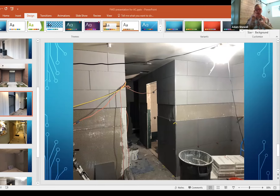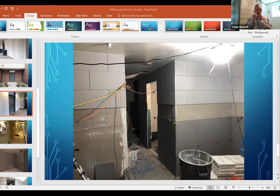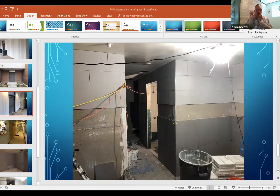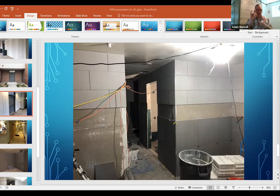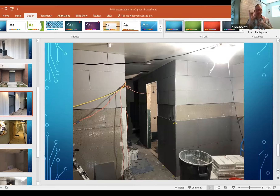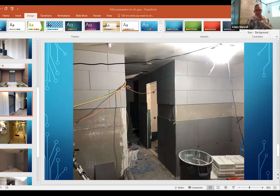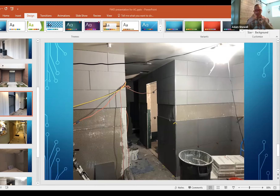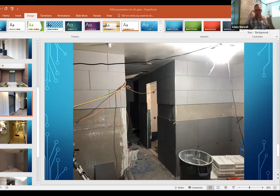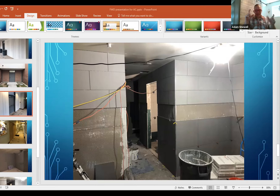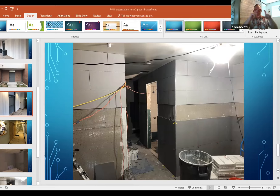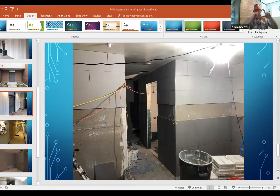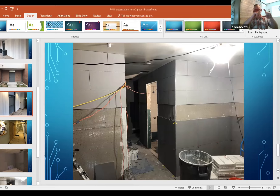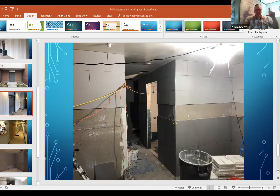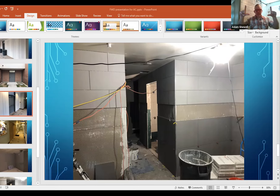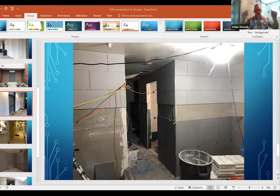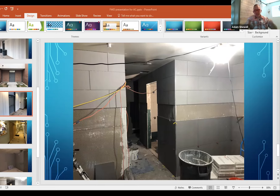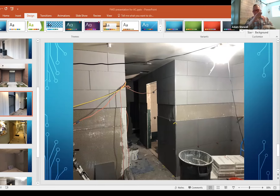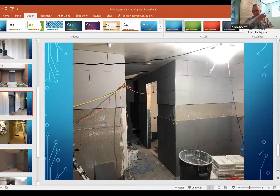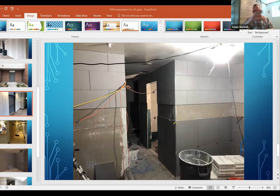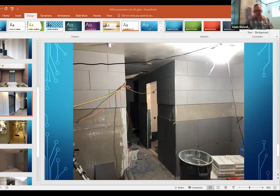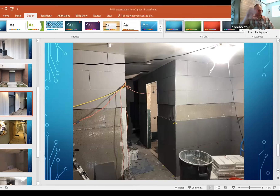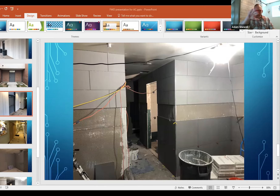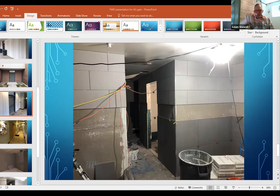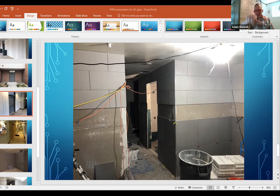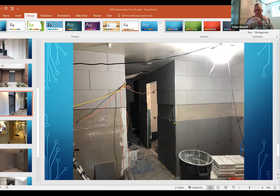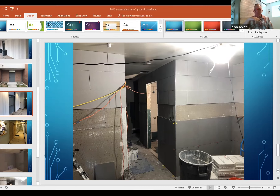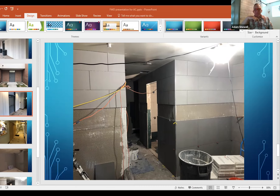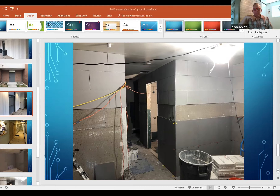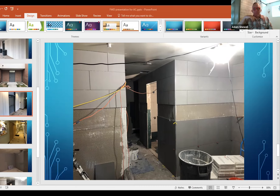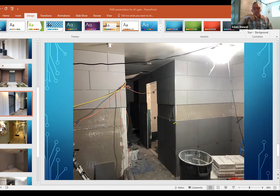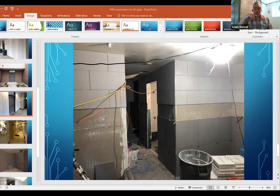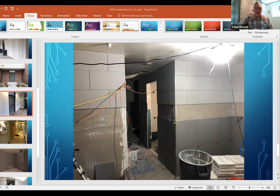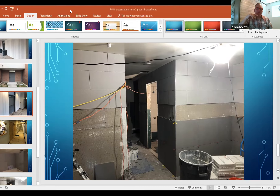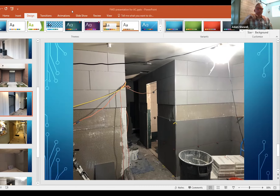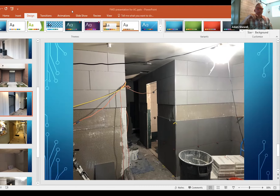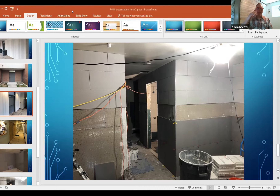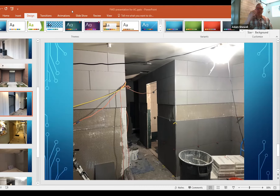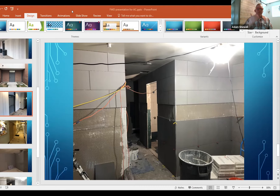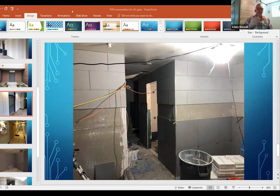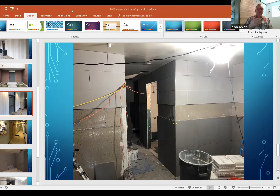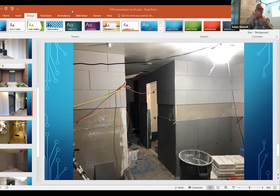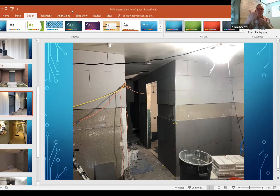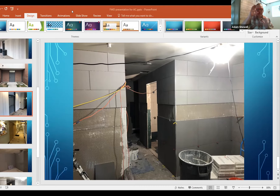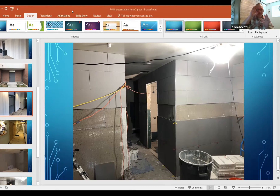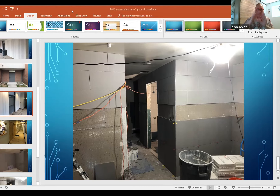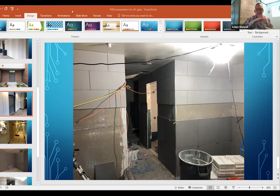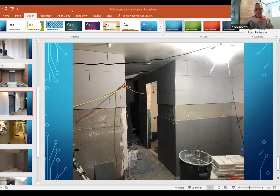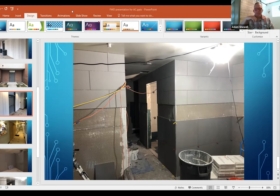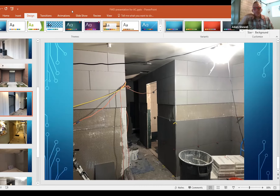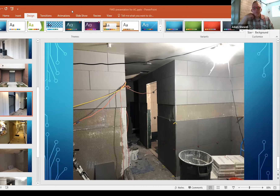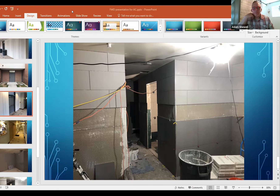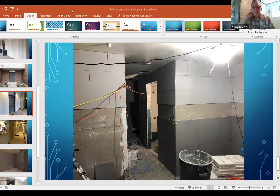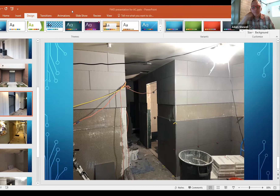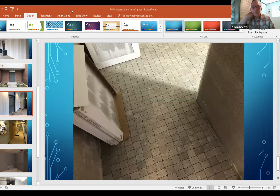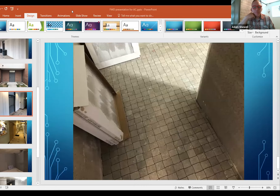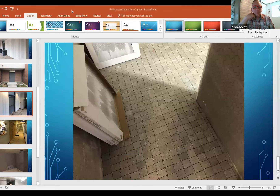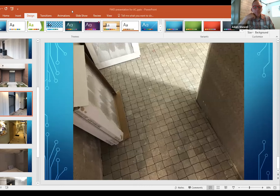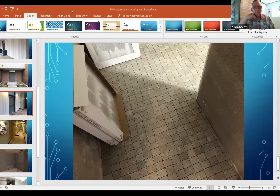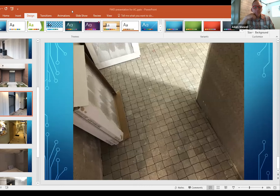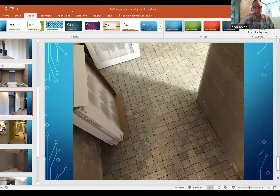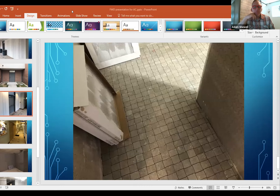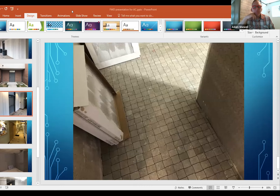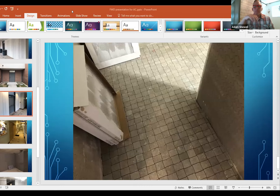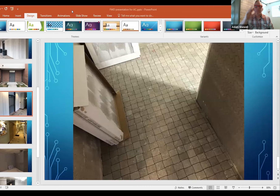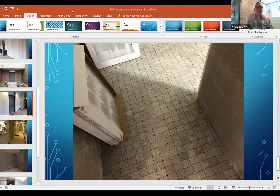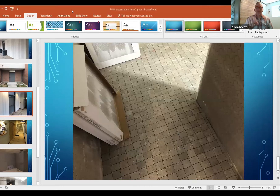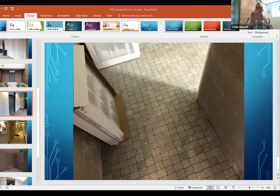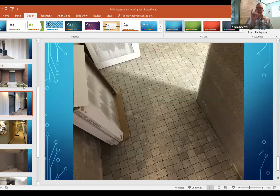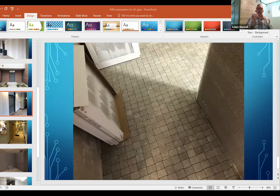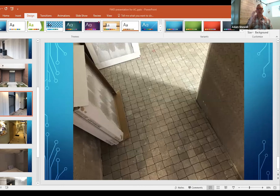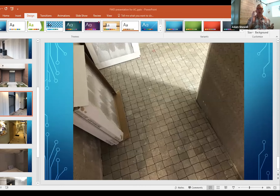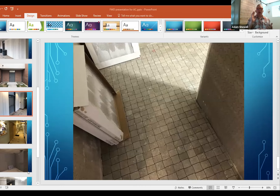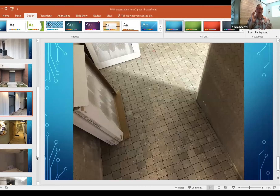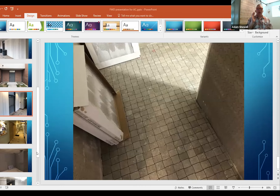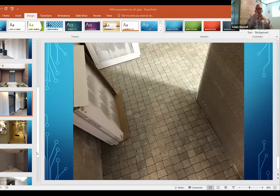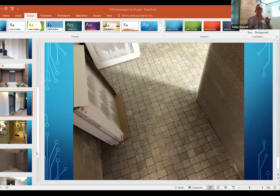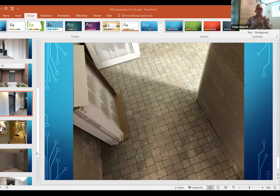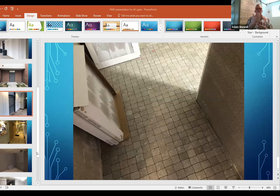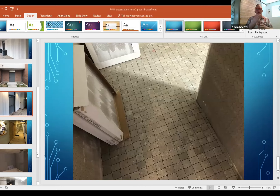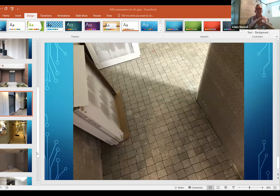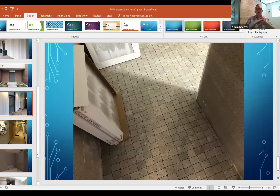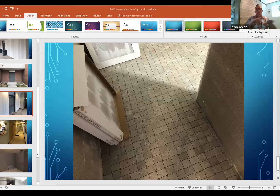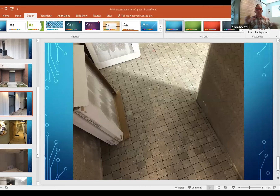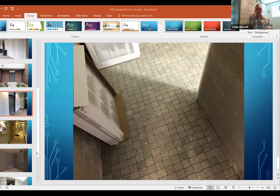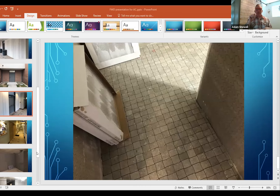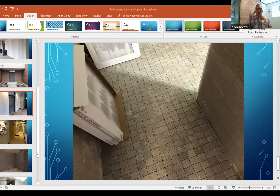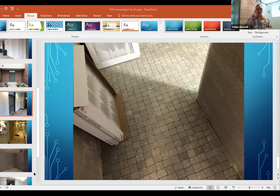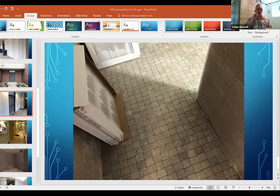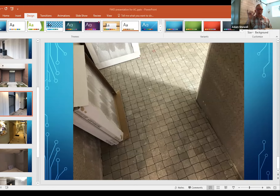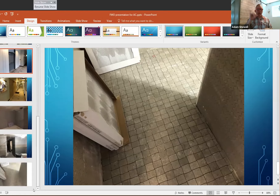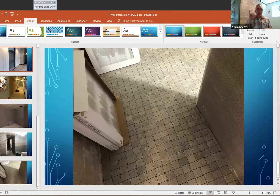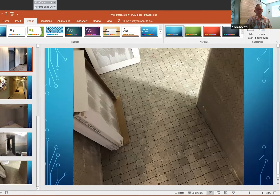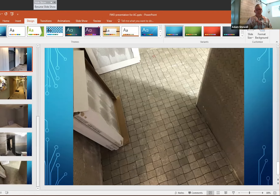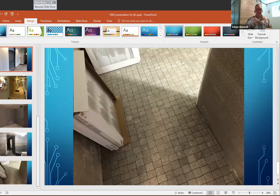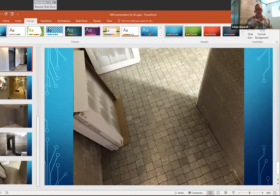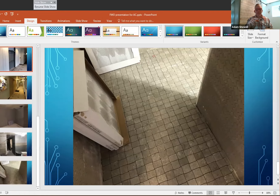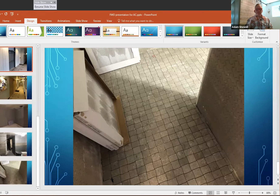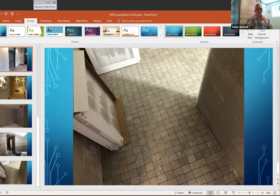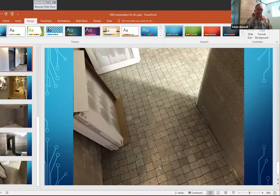gym. So those great big tiles like that you see the large subway tile and here's the booth